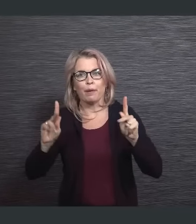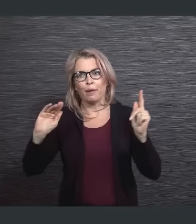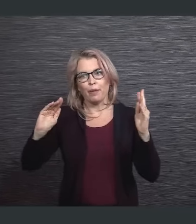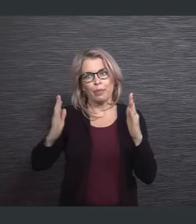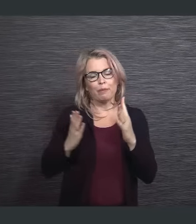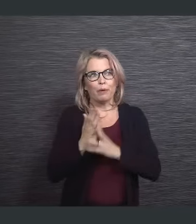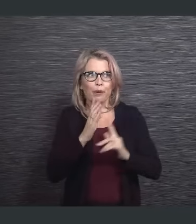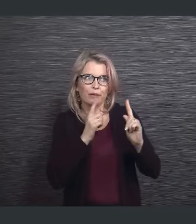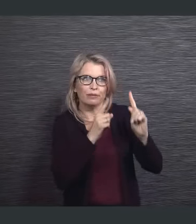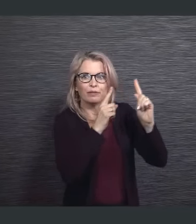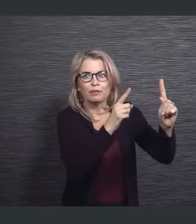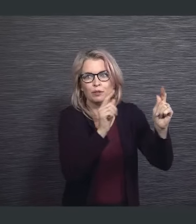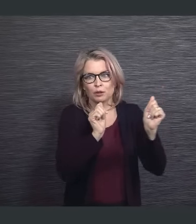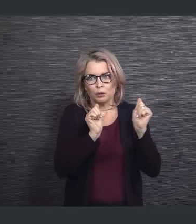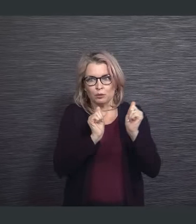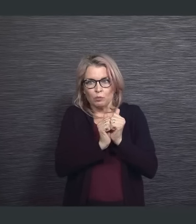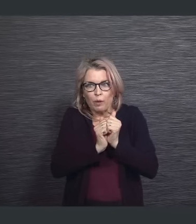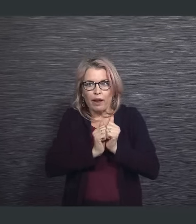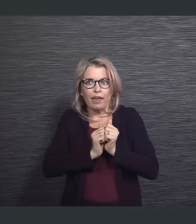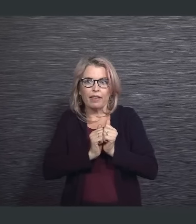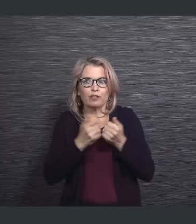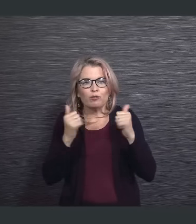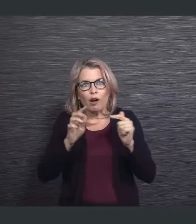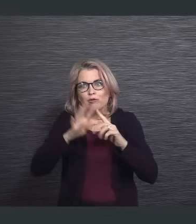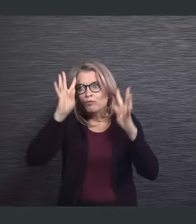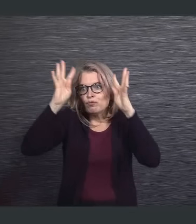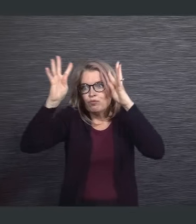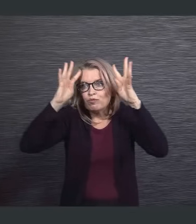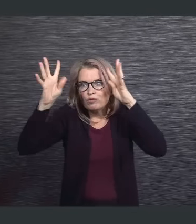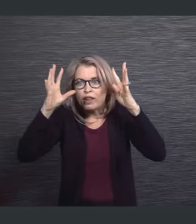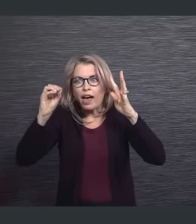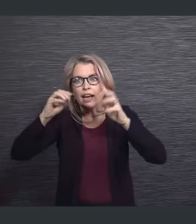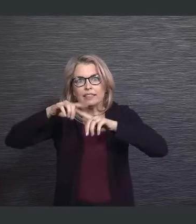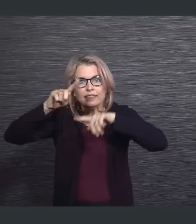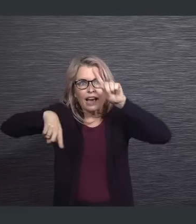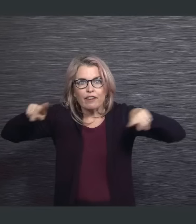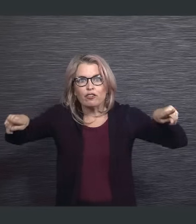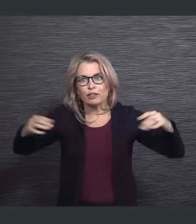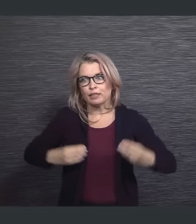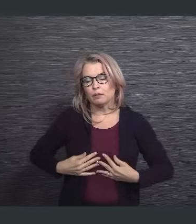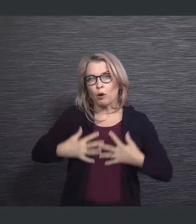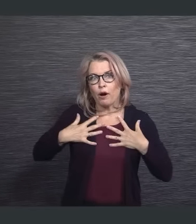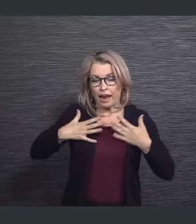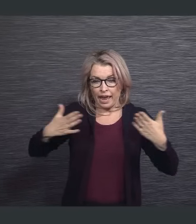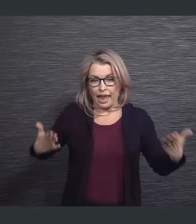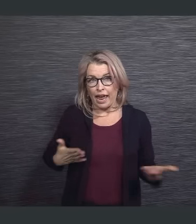with diverse inspirations. Under this purpose, we, Sony Honda Mobility,